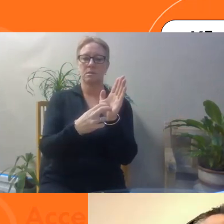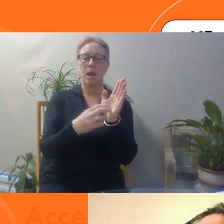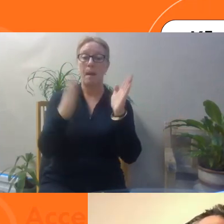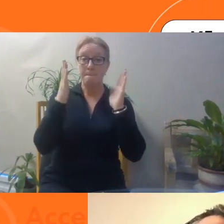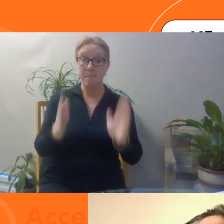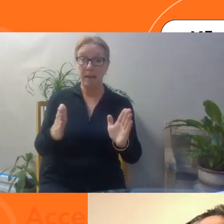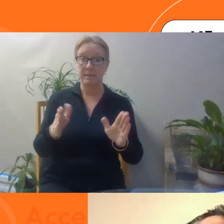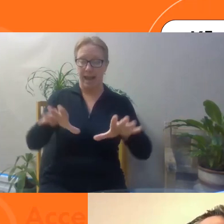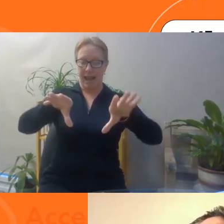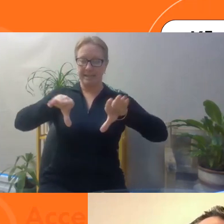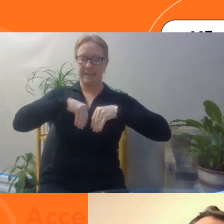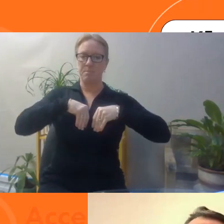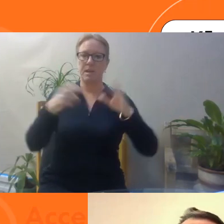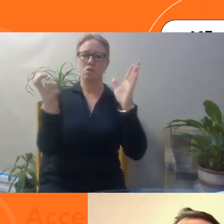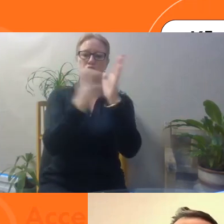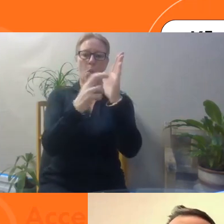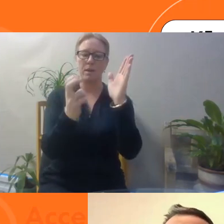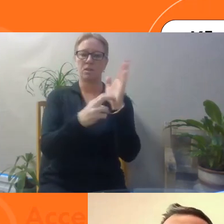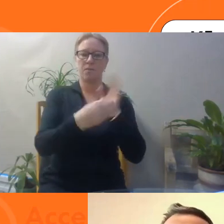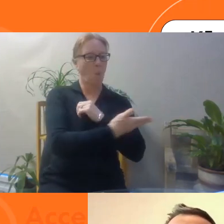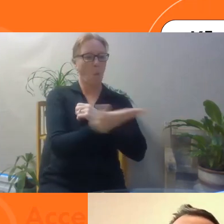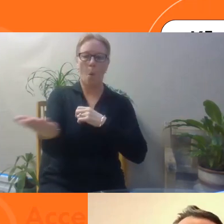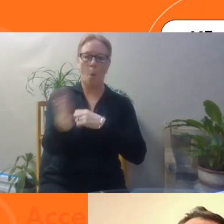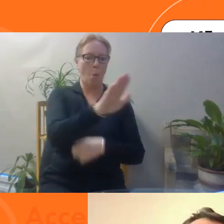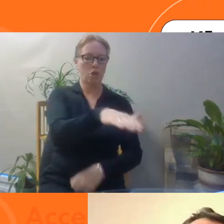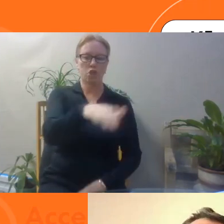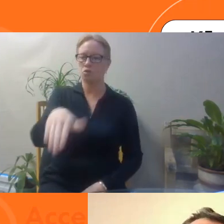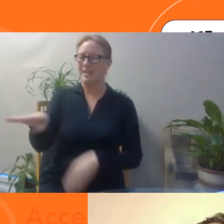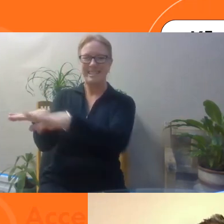for all children on the same basis as all other children. And I think